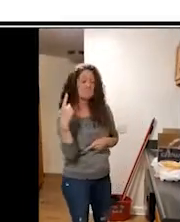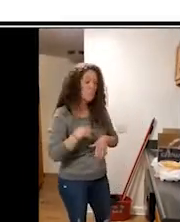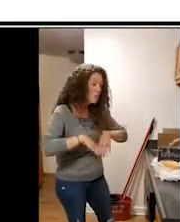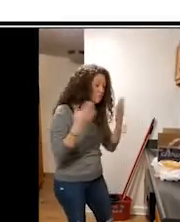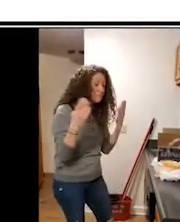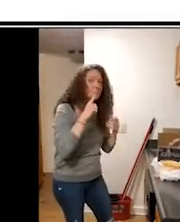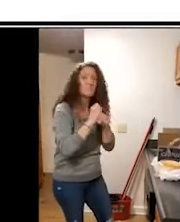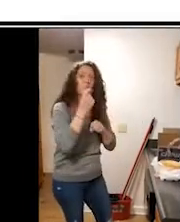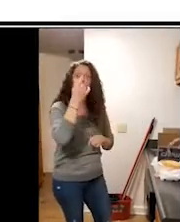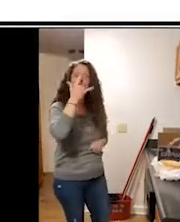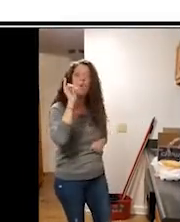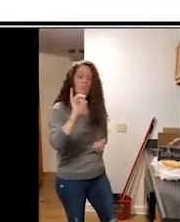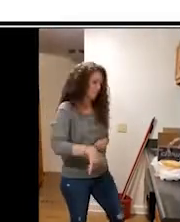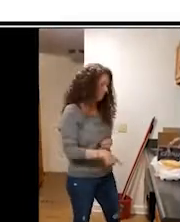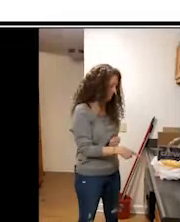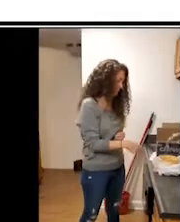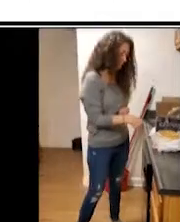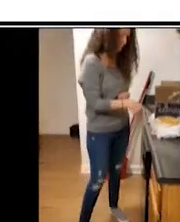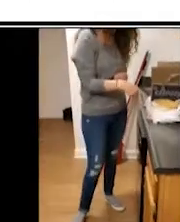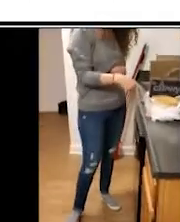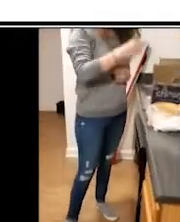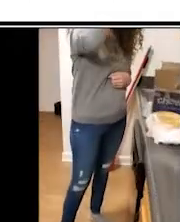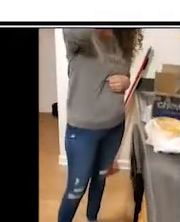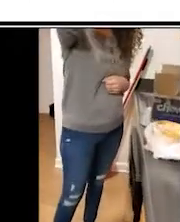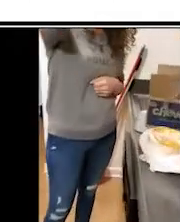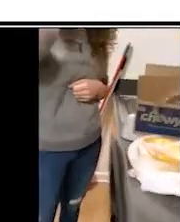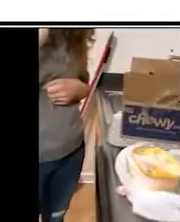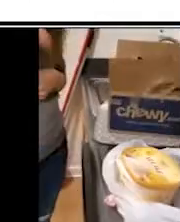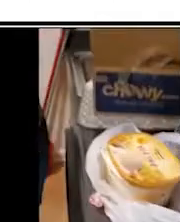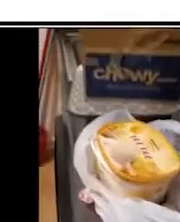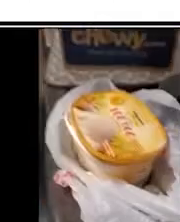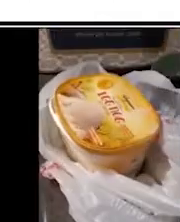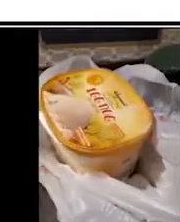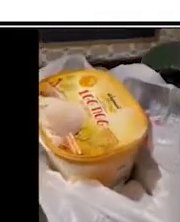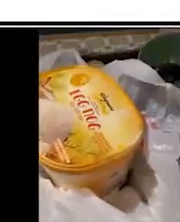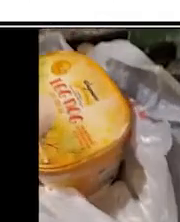what was gonna happen, but when I opened it up, this is what it looked like.